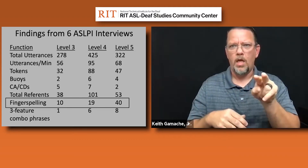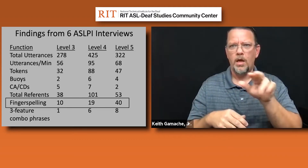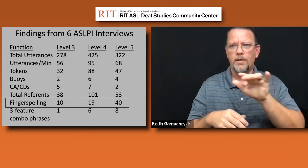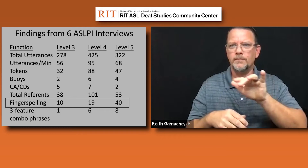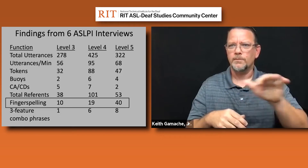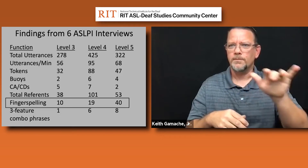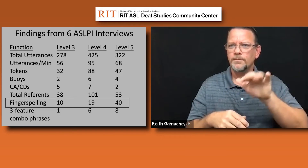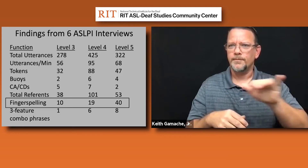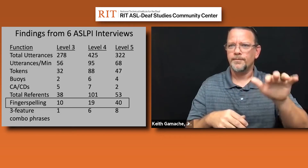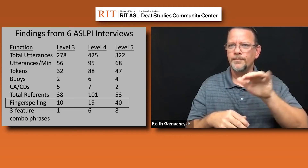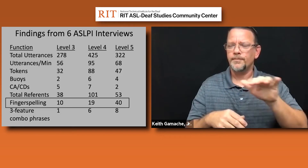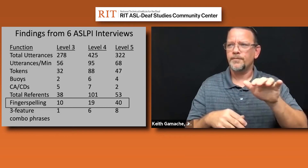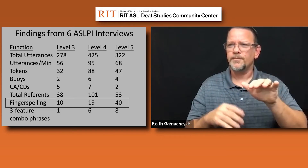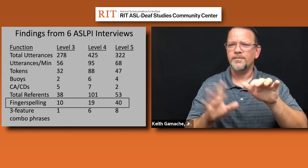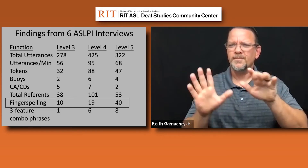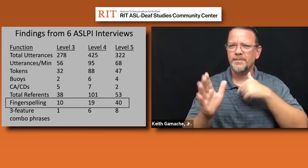Well, there's absolutely another component,